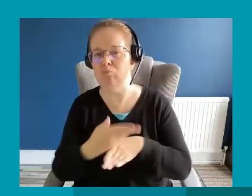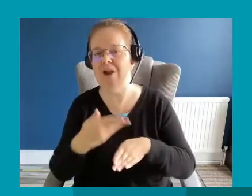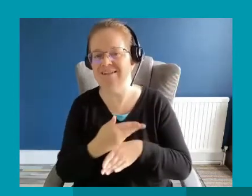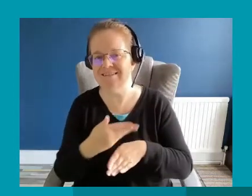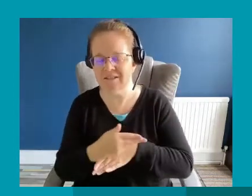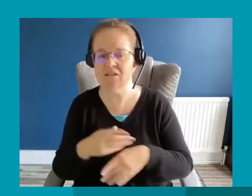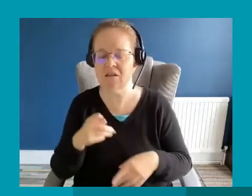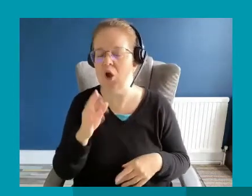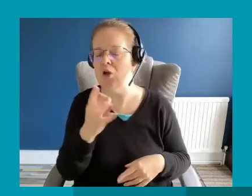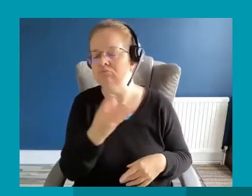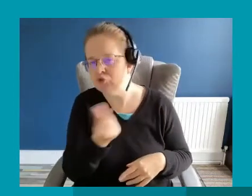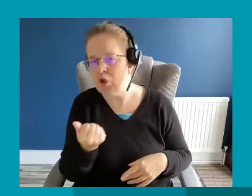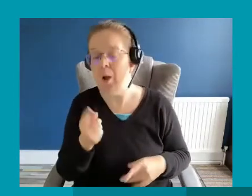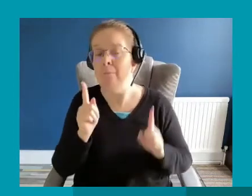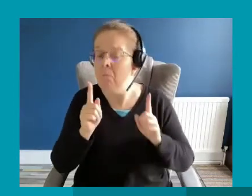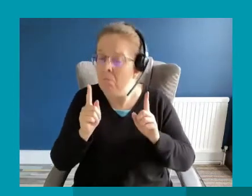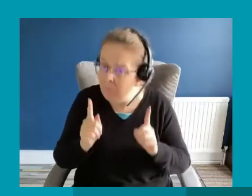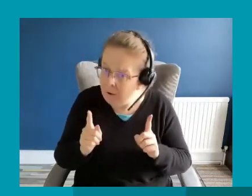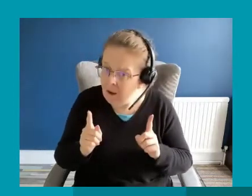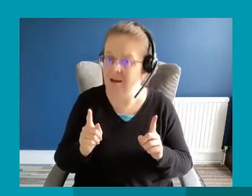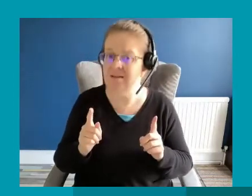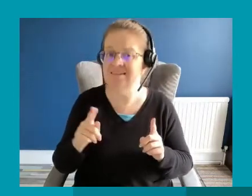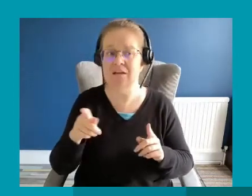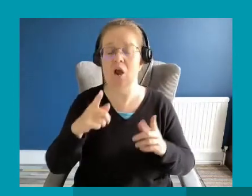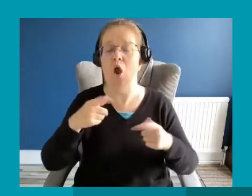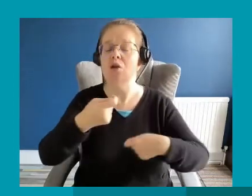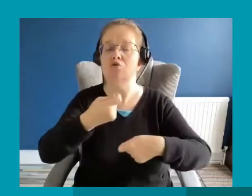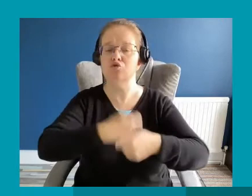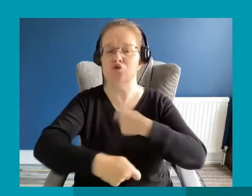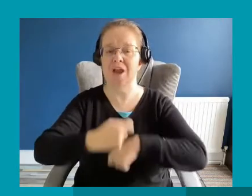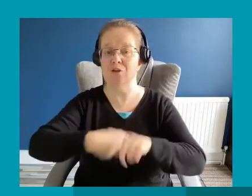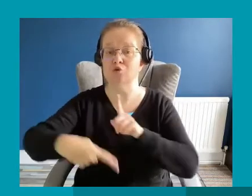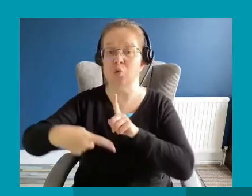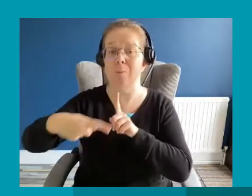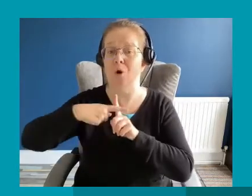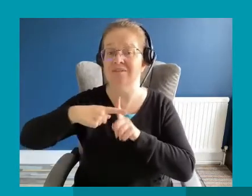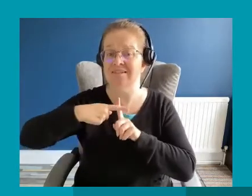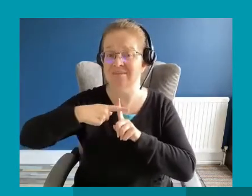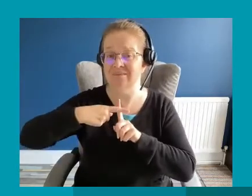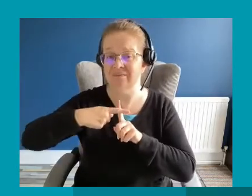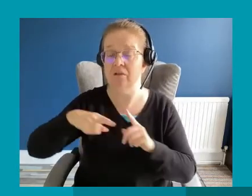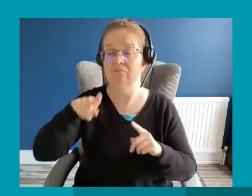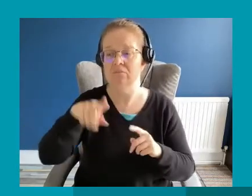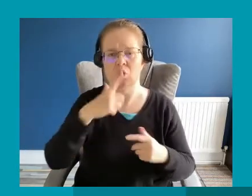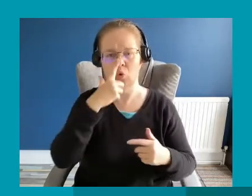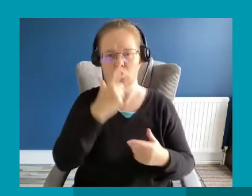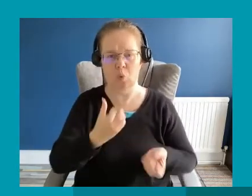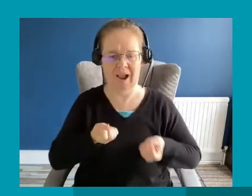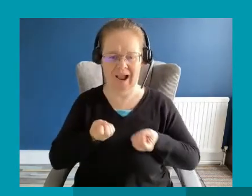However, you know we turn it into a positive. It's an opportunity for you to provide clear, structured, concise information,